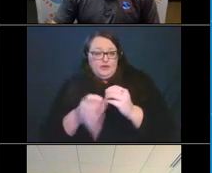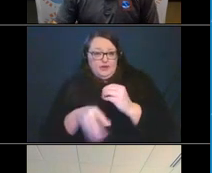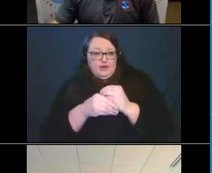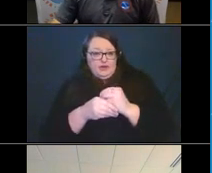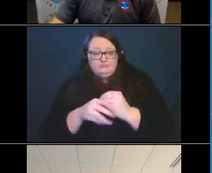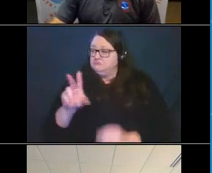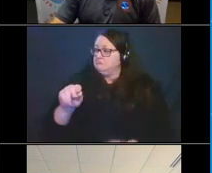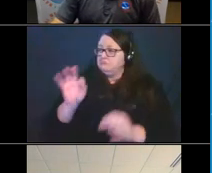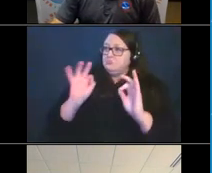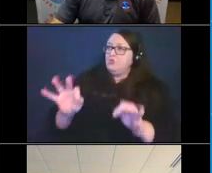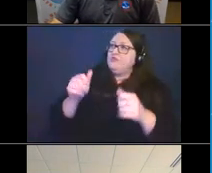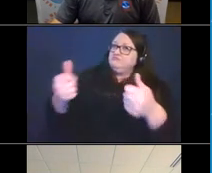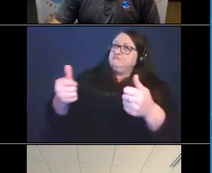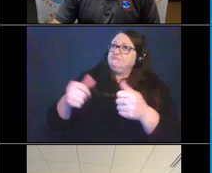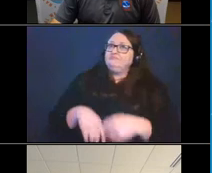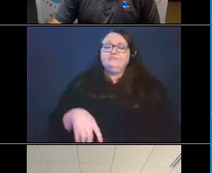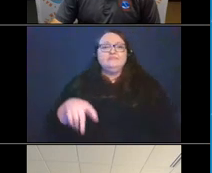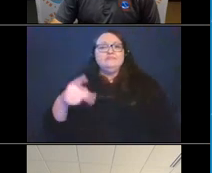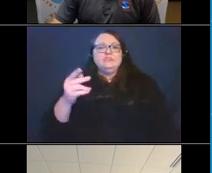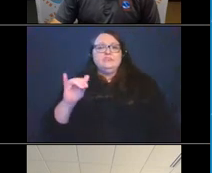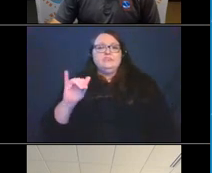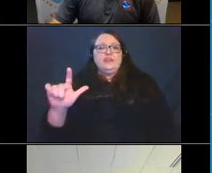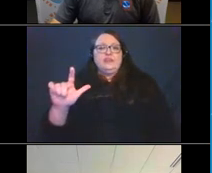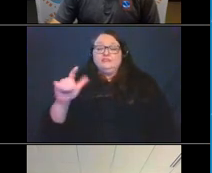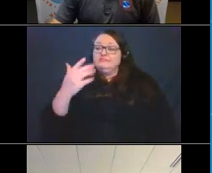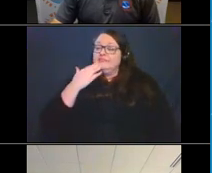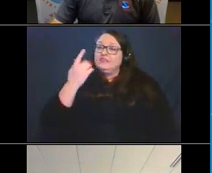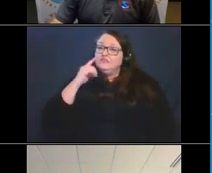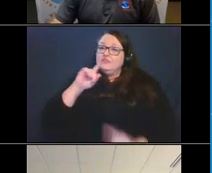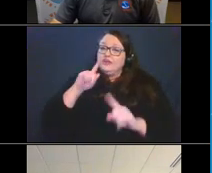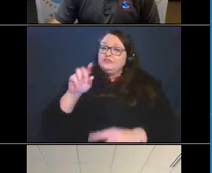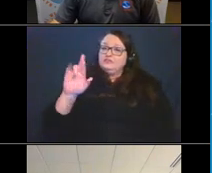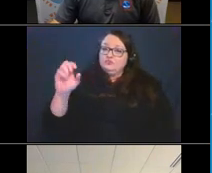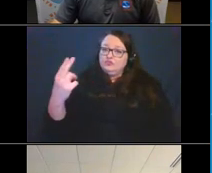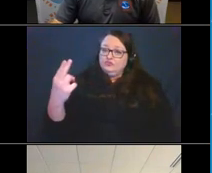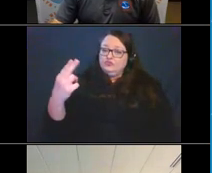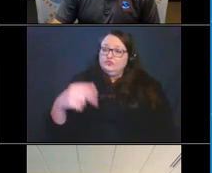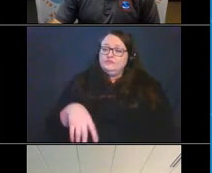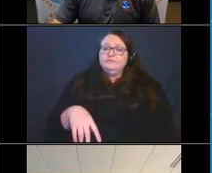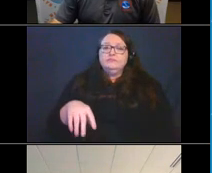this is an interesting one. It’s asking, and I think Rish and Mike can handle this one again,